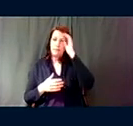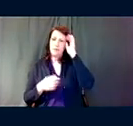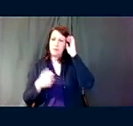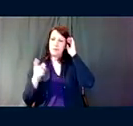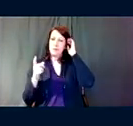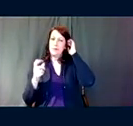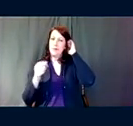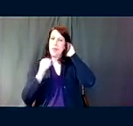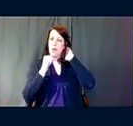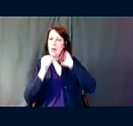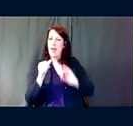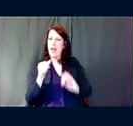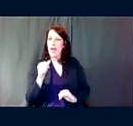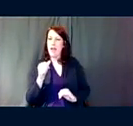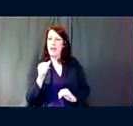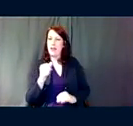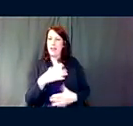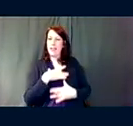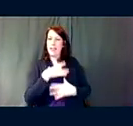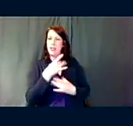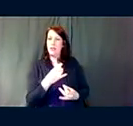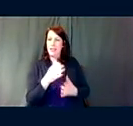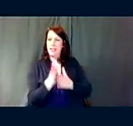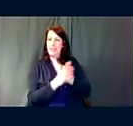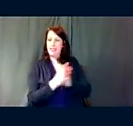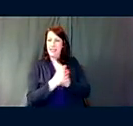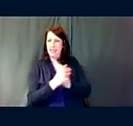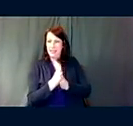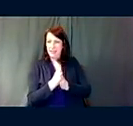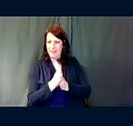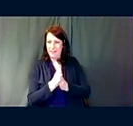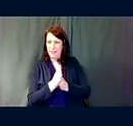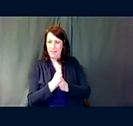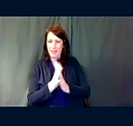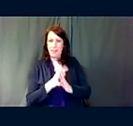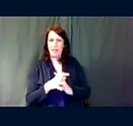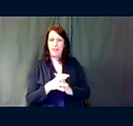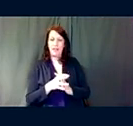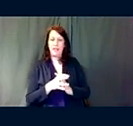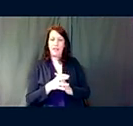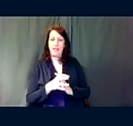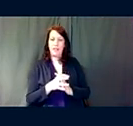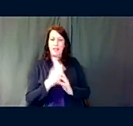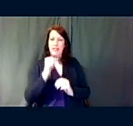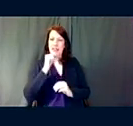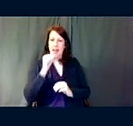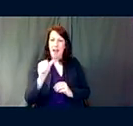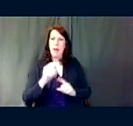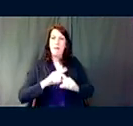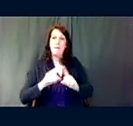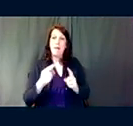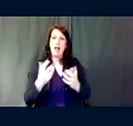AND THEY WERE NOT PARTICULARLY INTERESTED IN INCENTIVES, ESPECIALLY INTERESTED IN